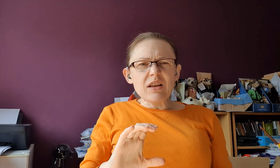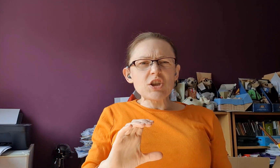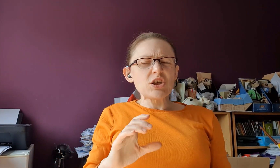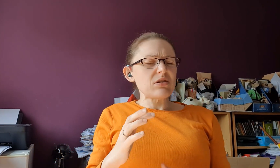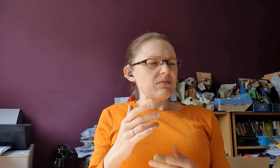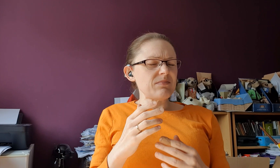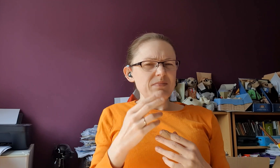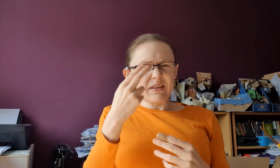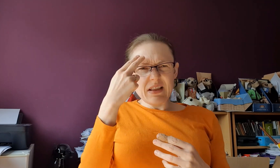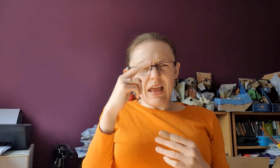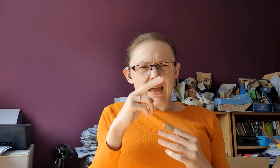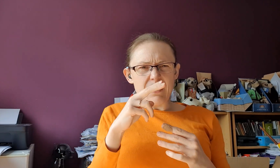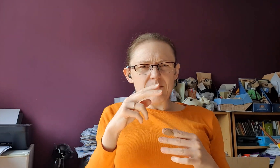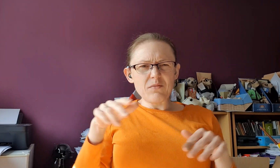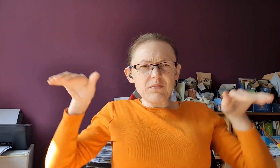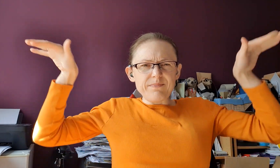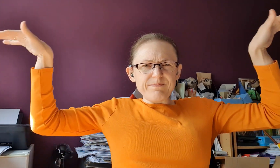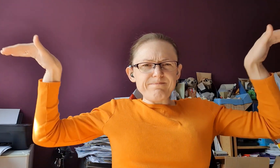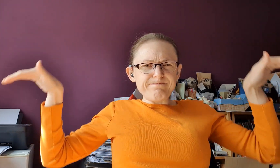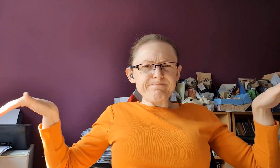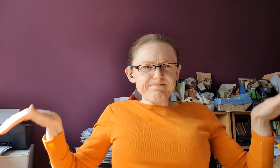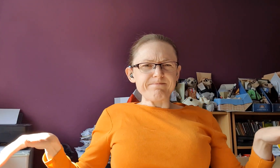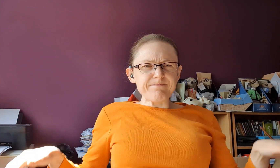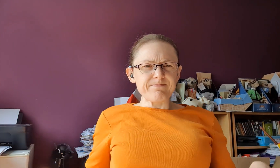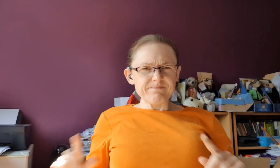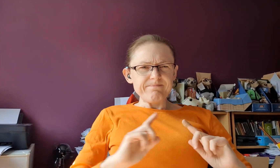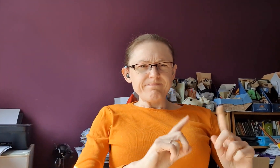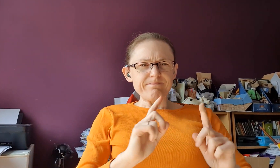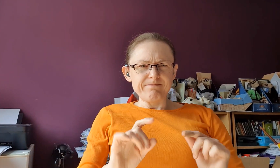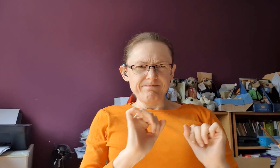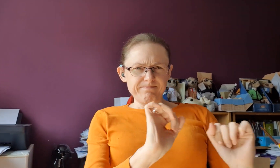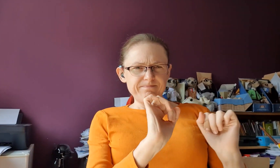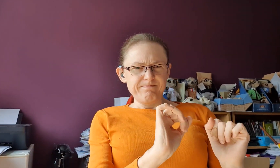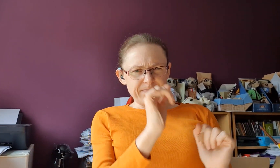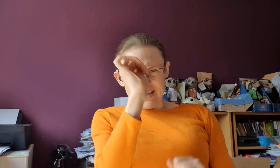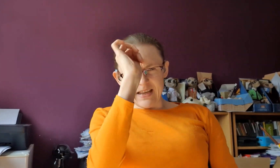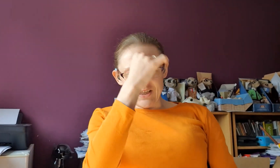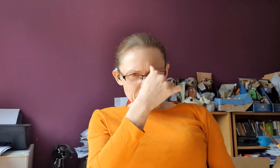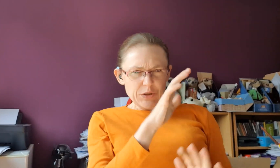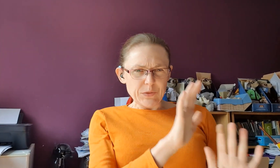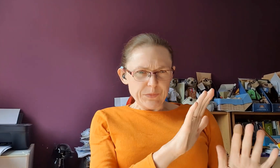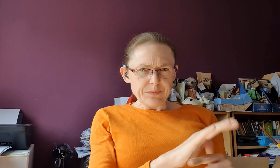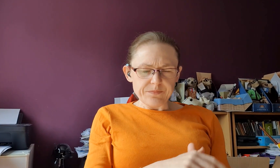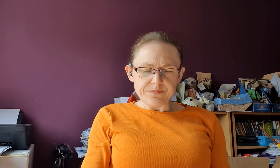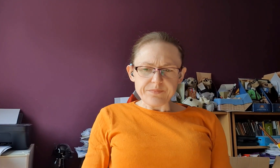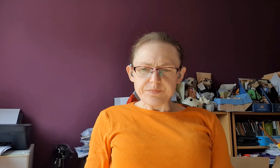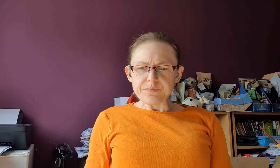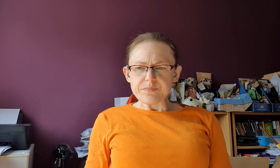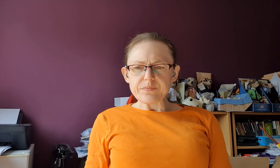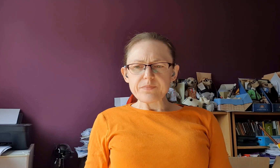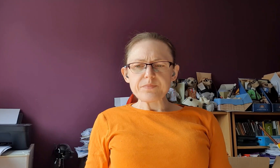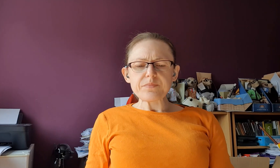Faith leaders, signs include